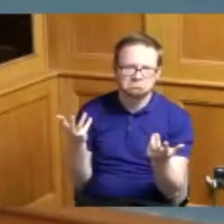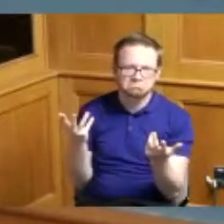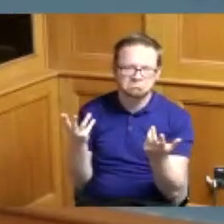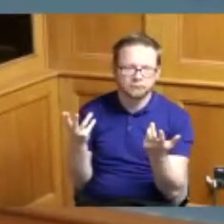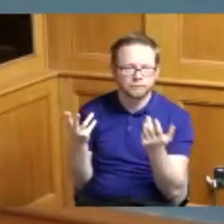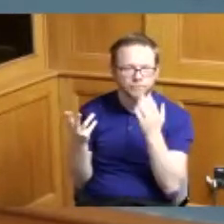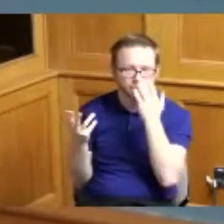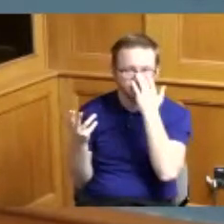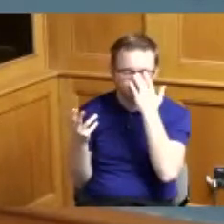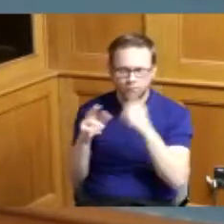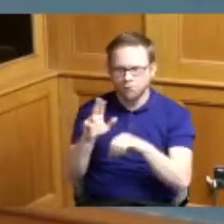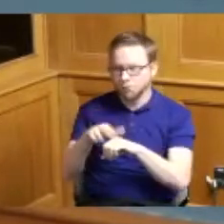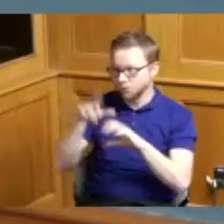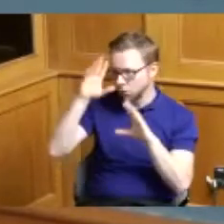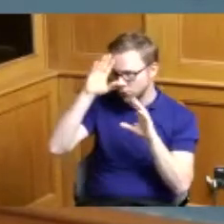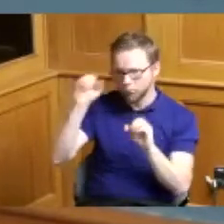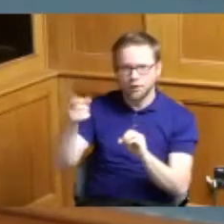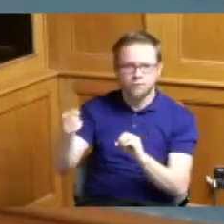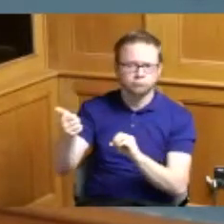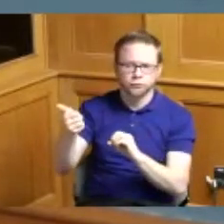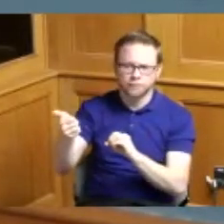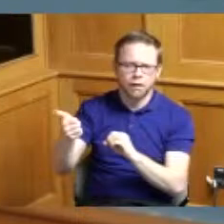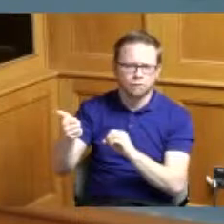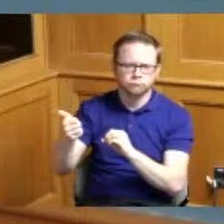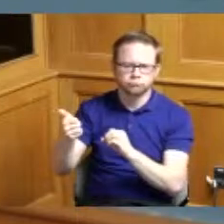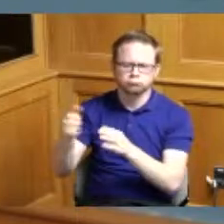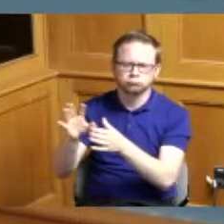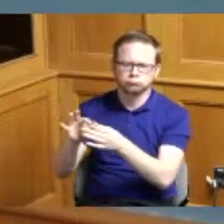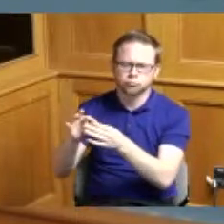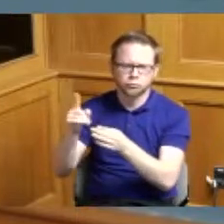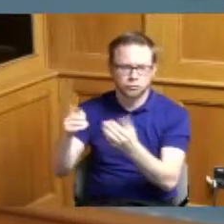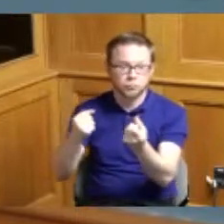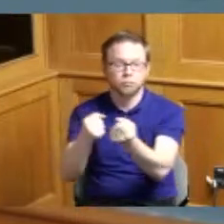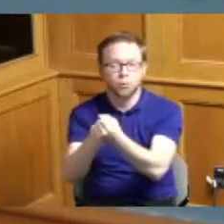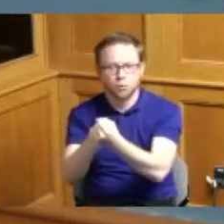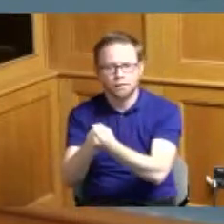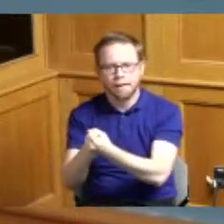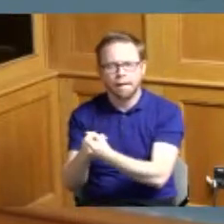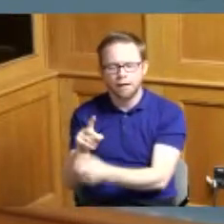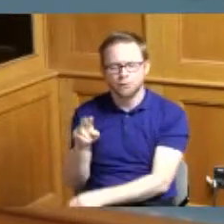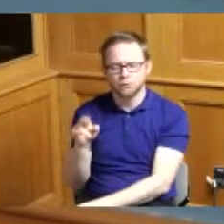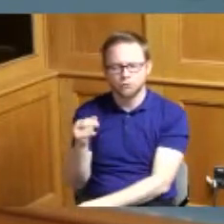President Dumas has indicated her intentions and Commissioner Driehaus will indicate hers and it